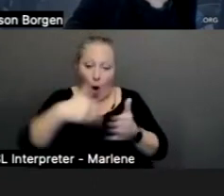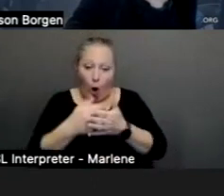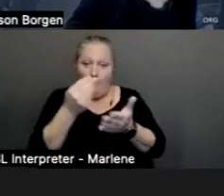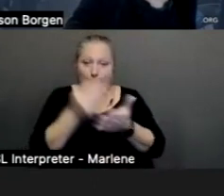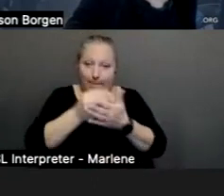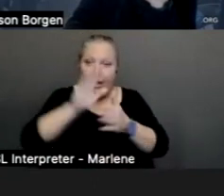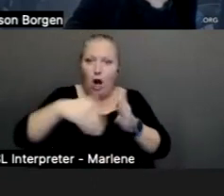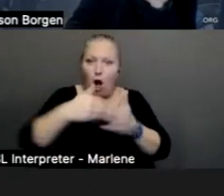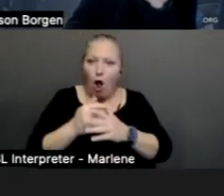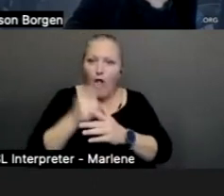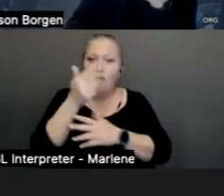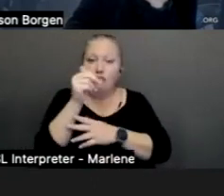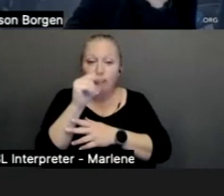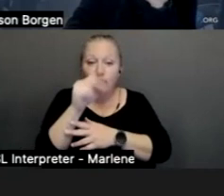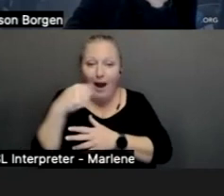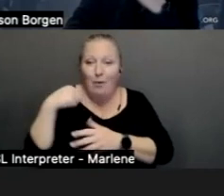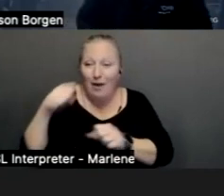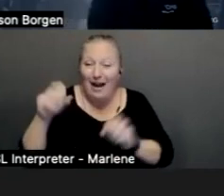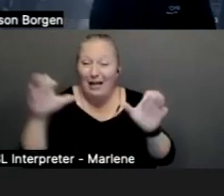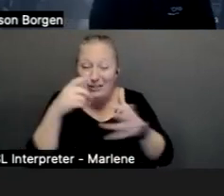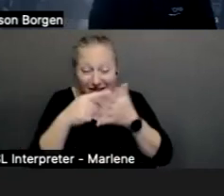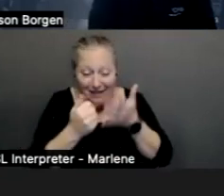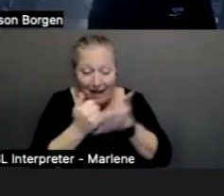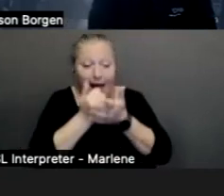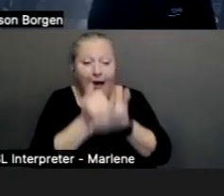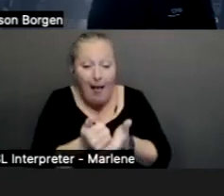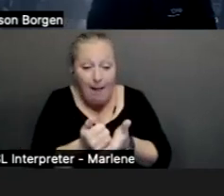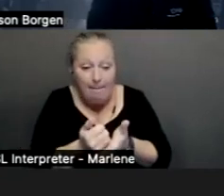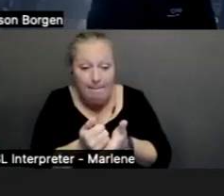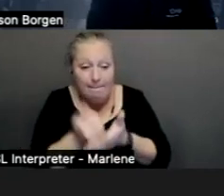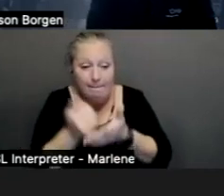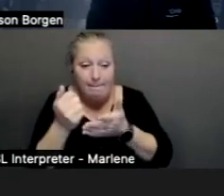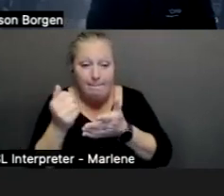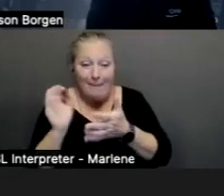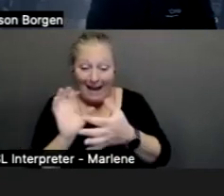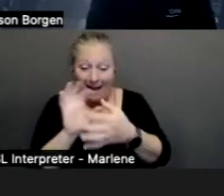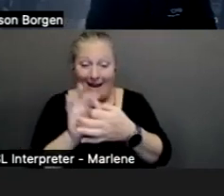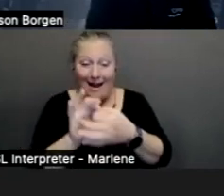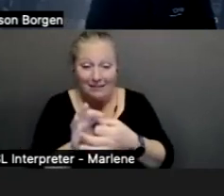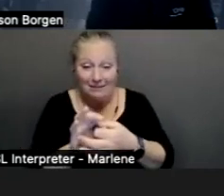of the grants and everything that we could possibly do to help get connectivity is